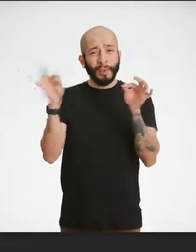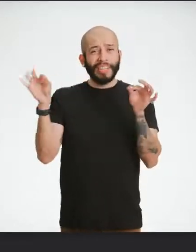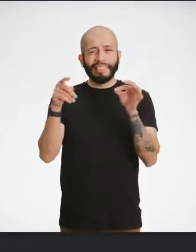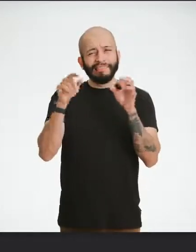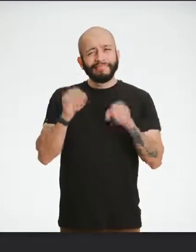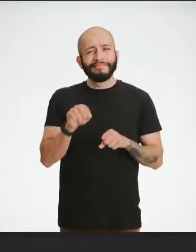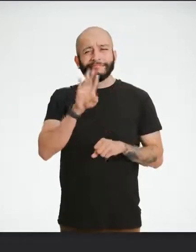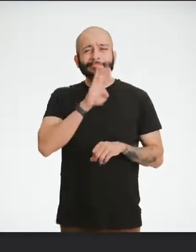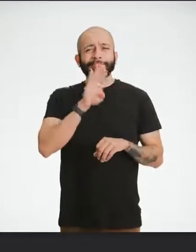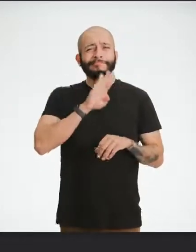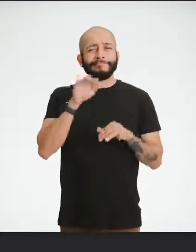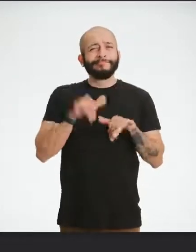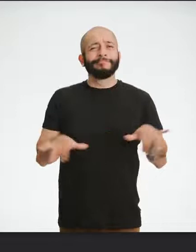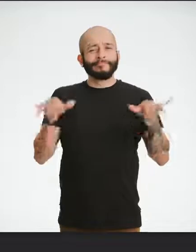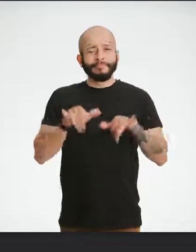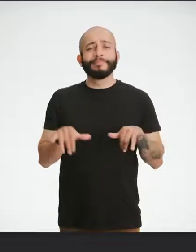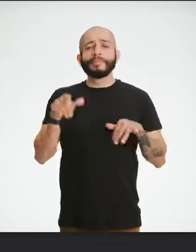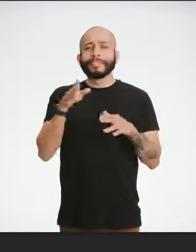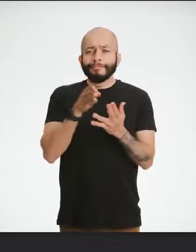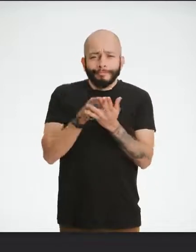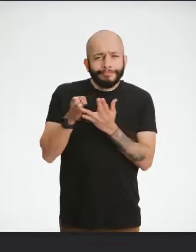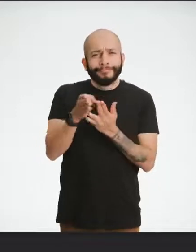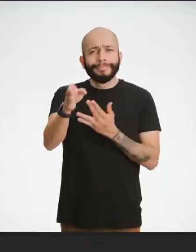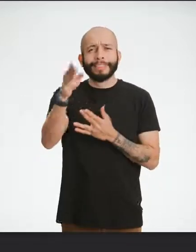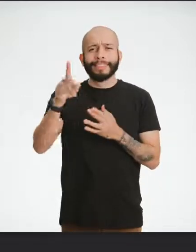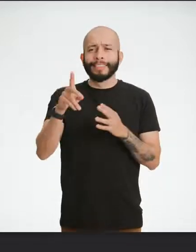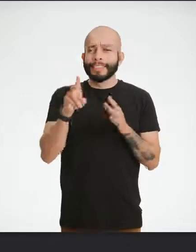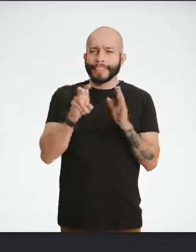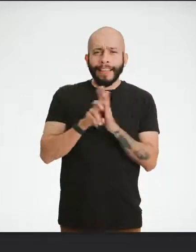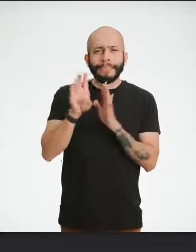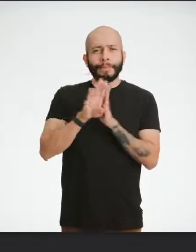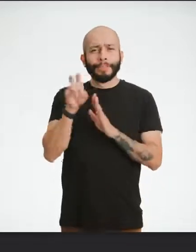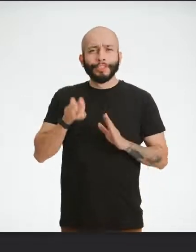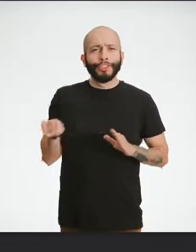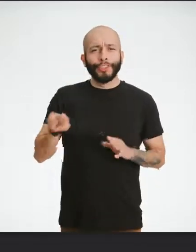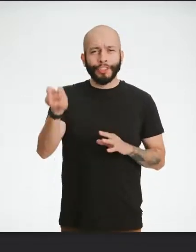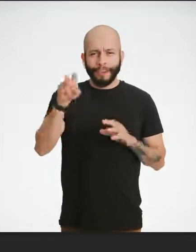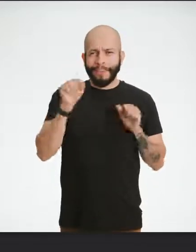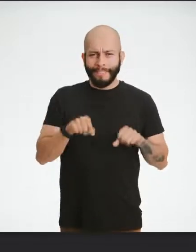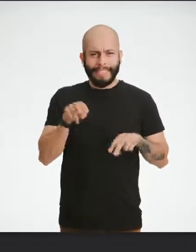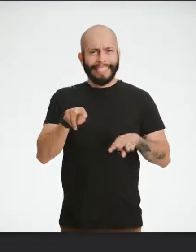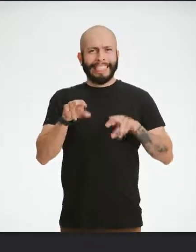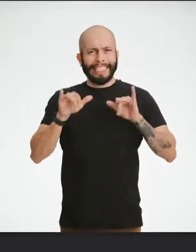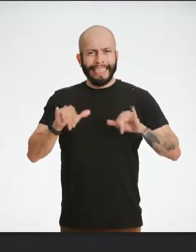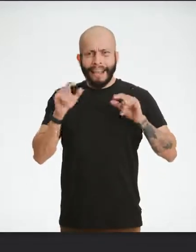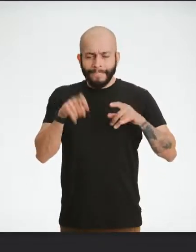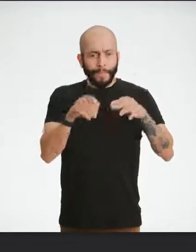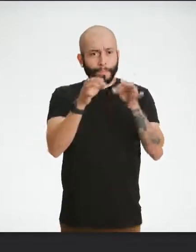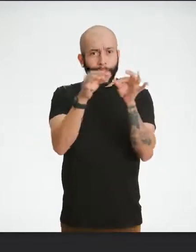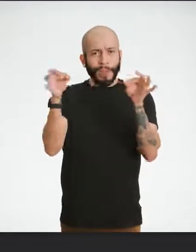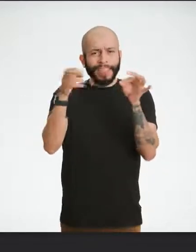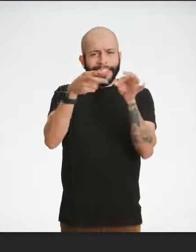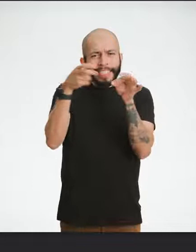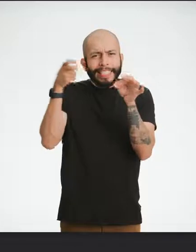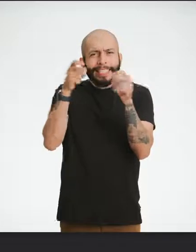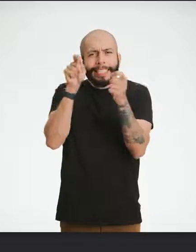At some point in a developer's journey, they may find themselves needing to extract information from a string like this.